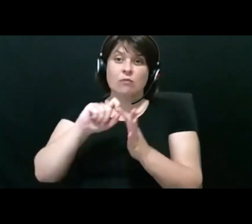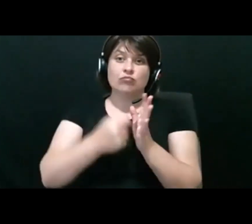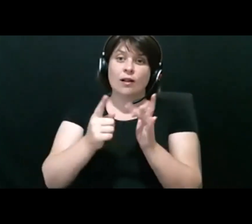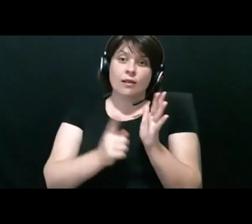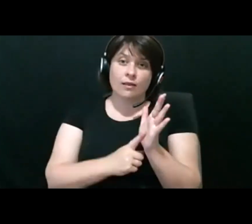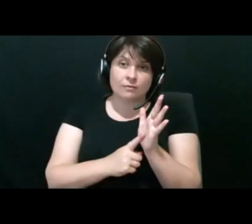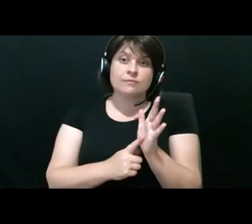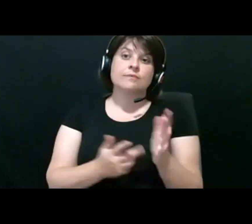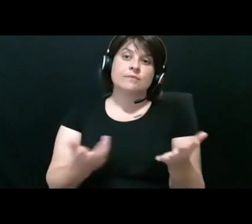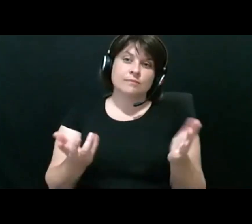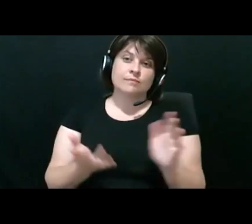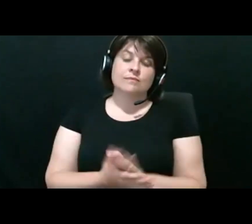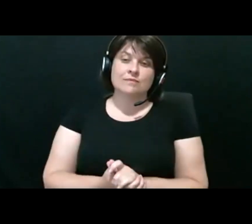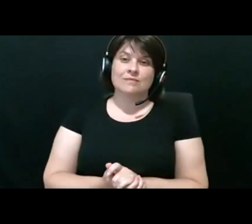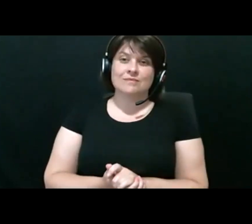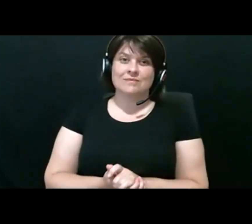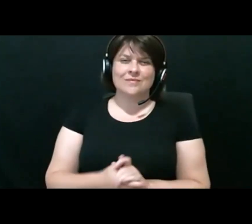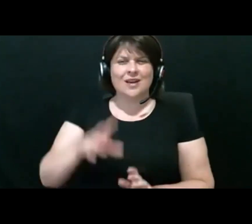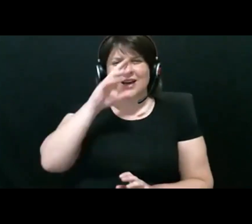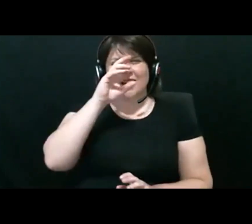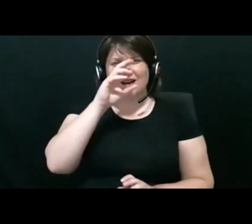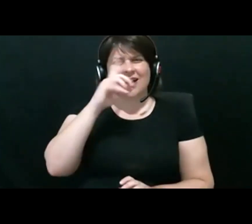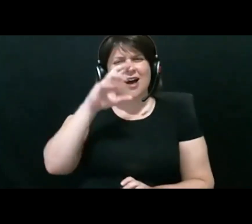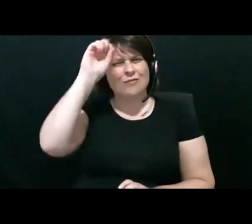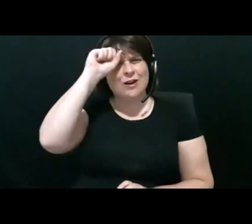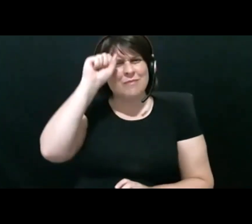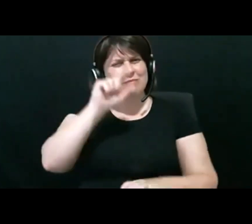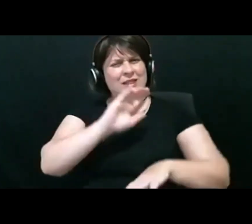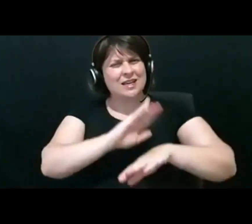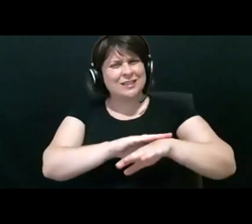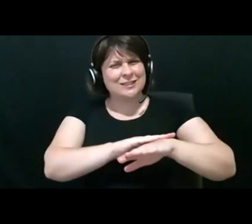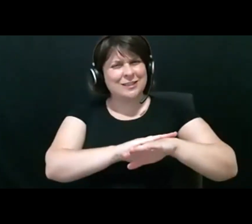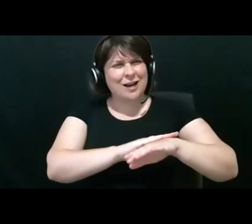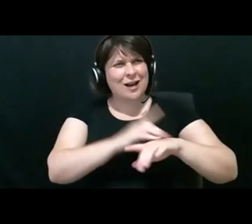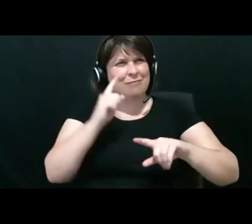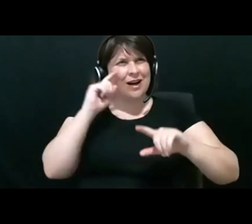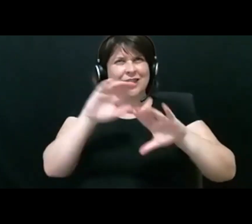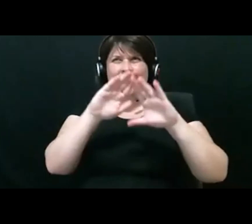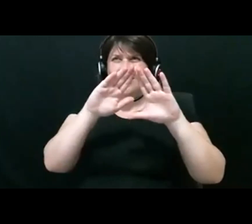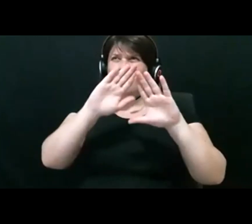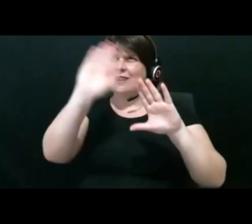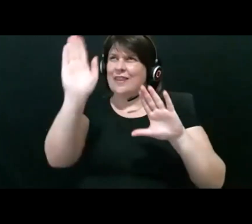I can't remember the exact time. It is different around the country. 11am Perth time.